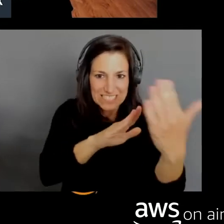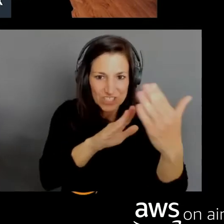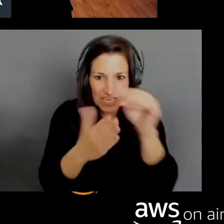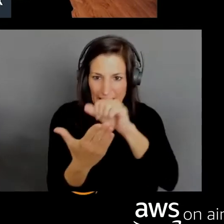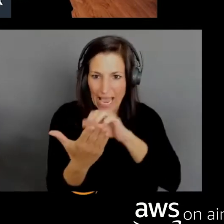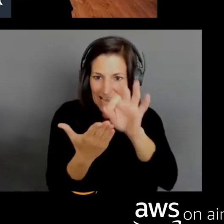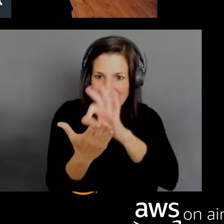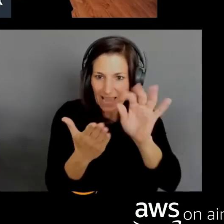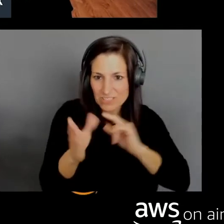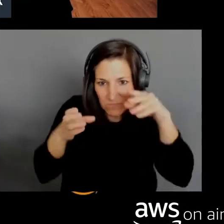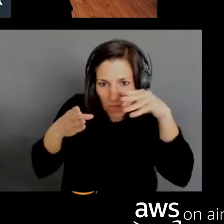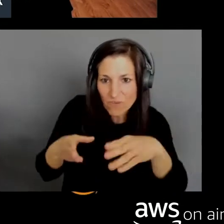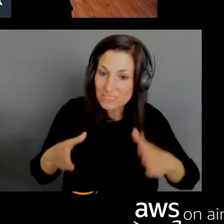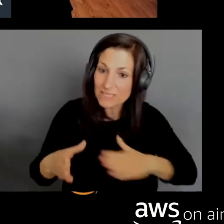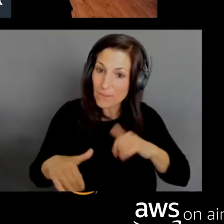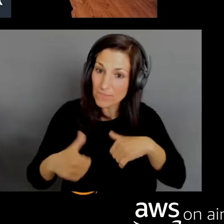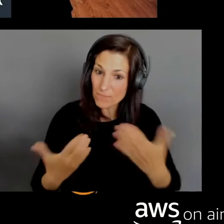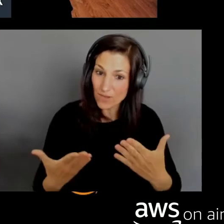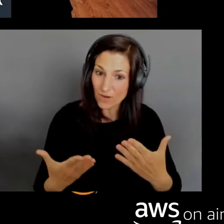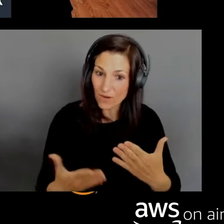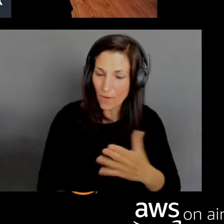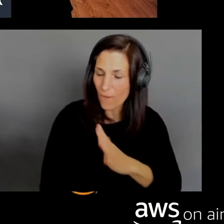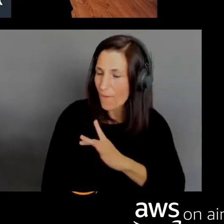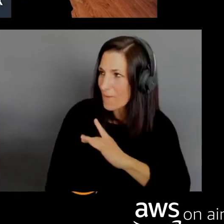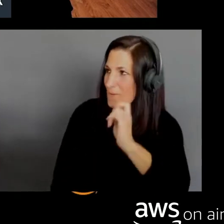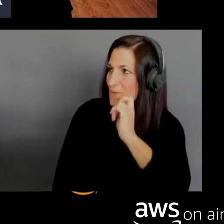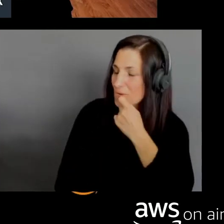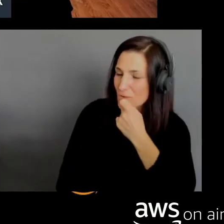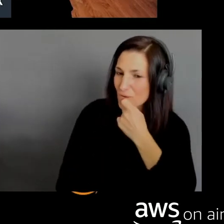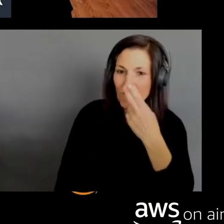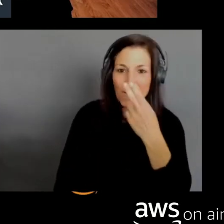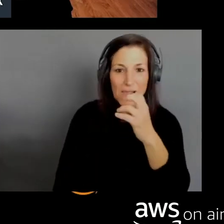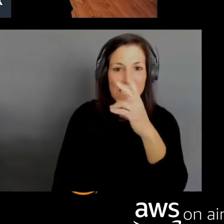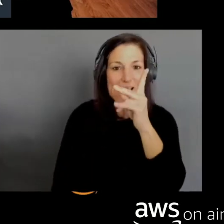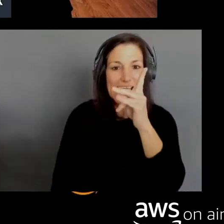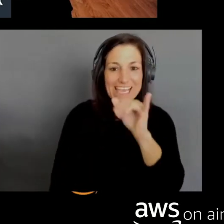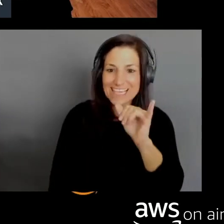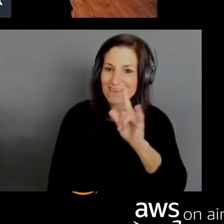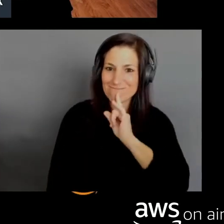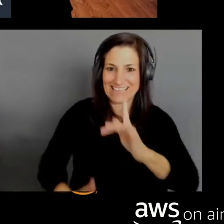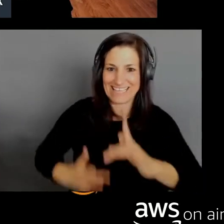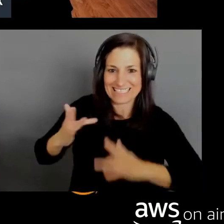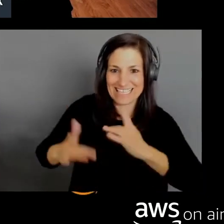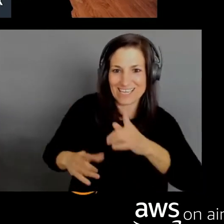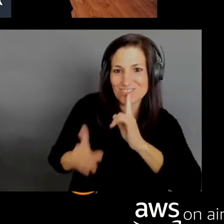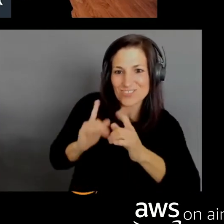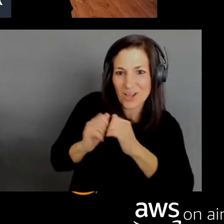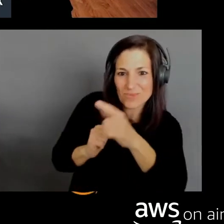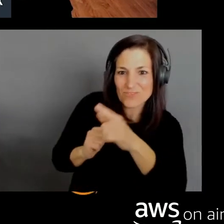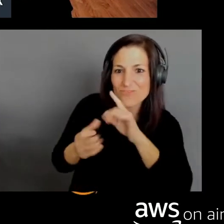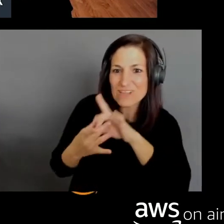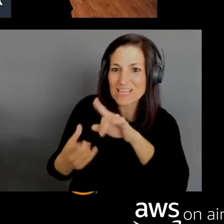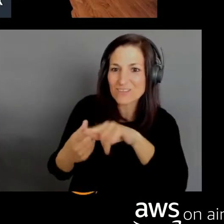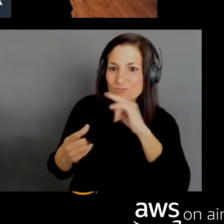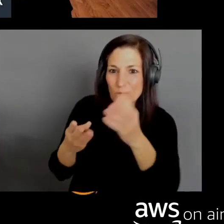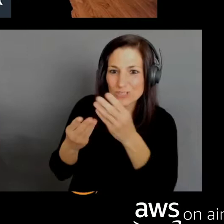Very cool. Heeki, I am like so excited to talk to you about your solution and I'm sure our audiences too.